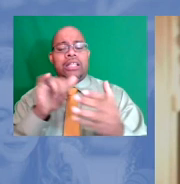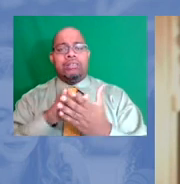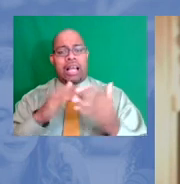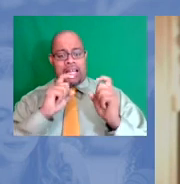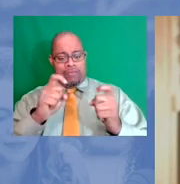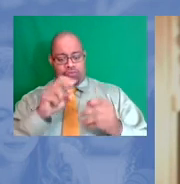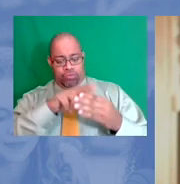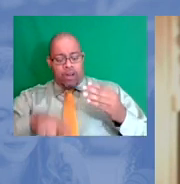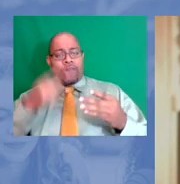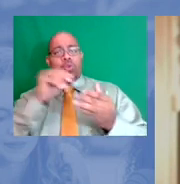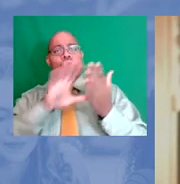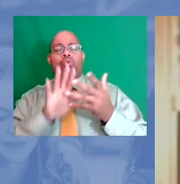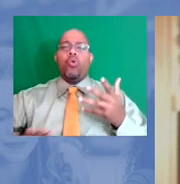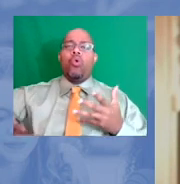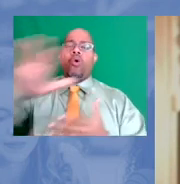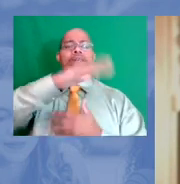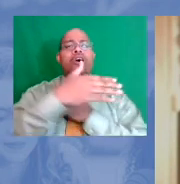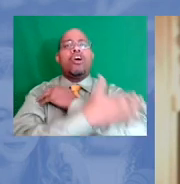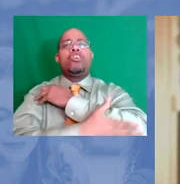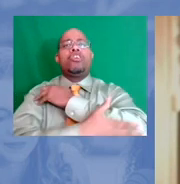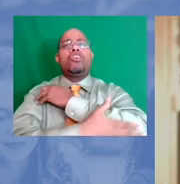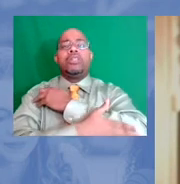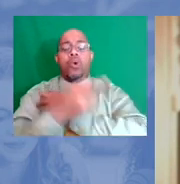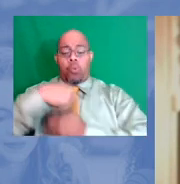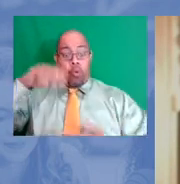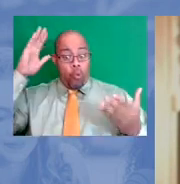THE COUNTRY. AND WE HOPE THAT WHAT YOU HEAR TODAY WILL